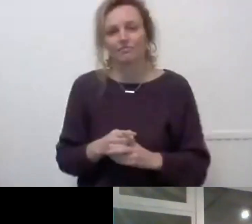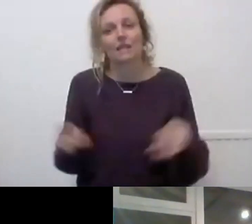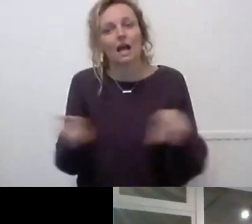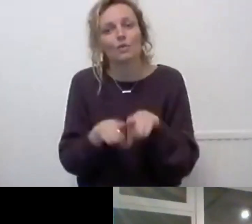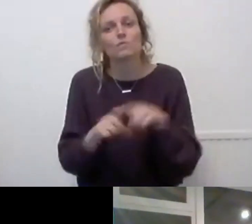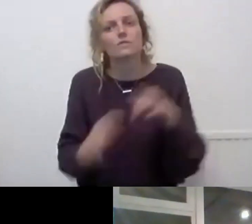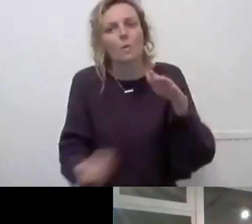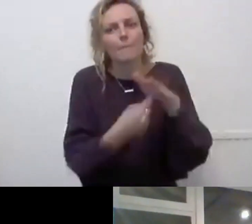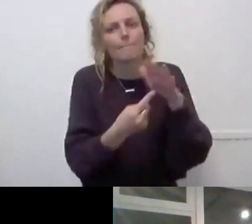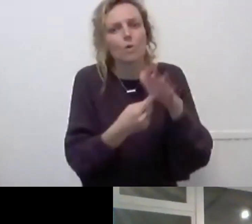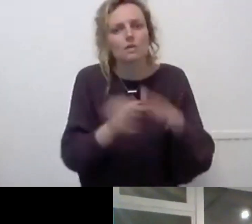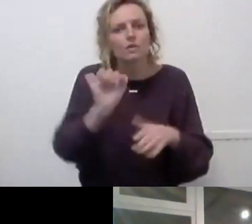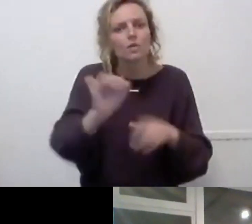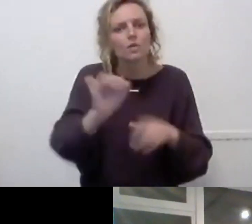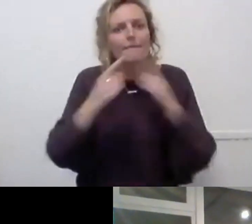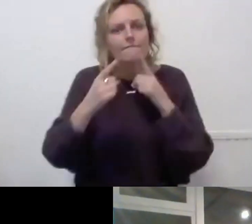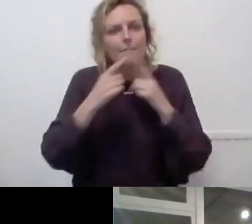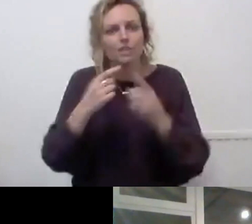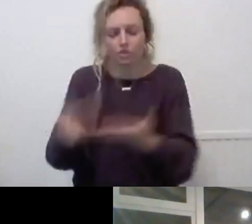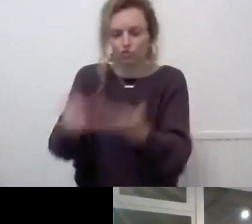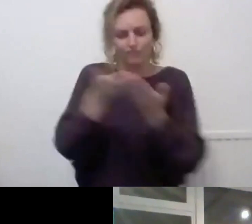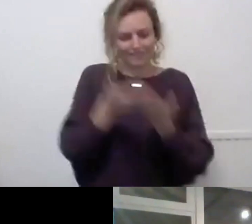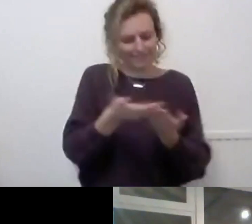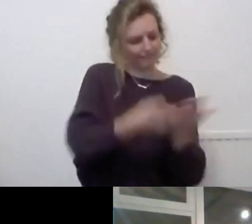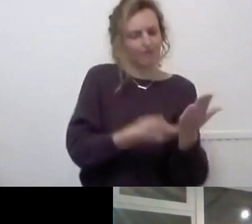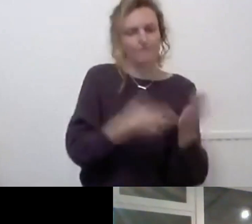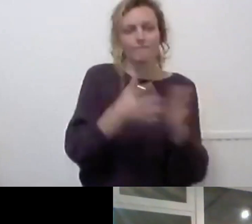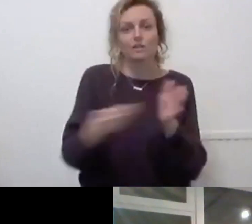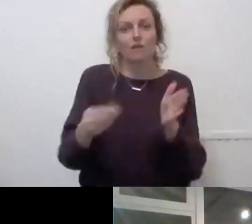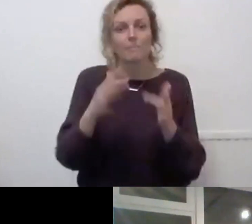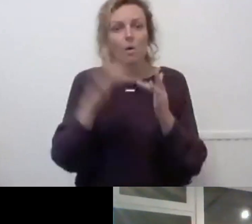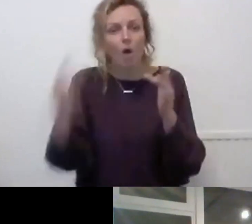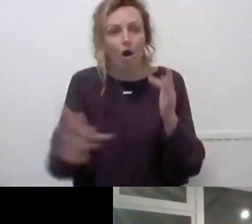receiving, you know, I I use social media, like most people, and and some of it really